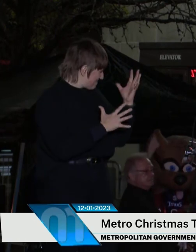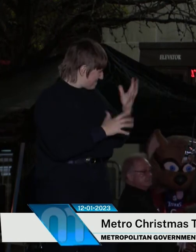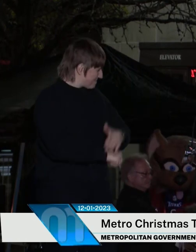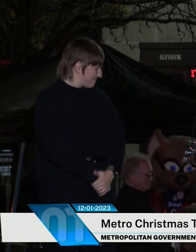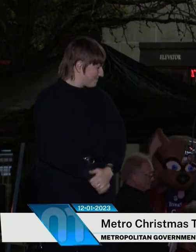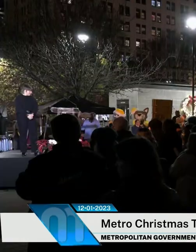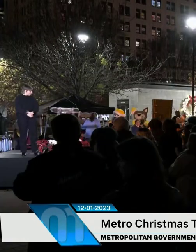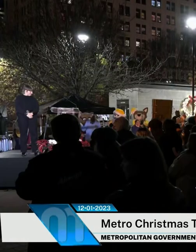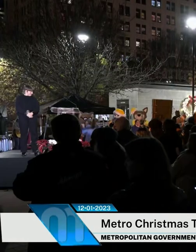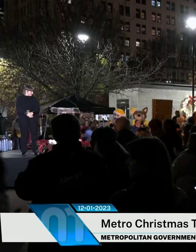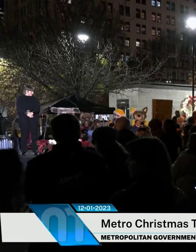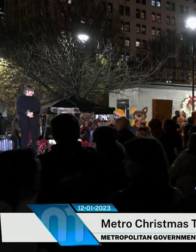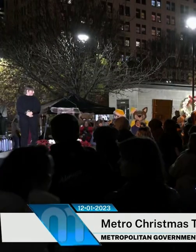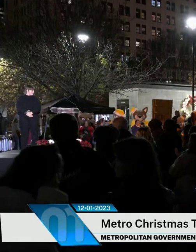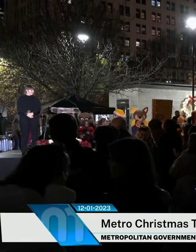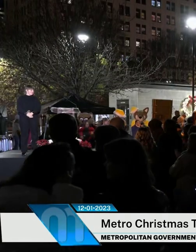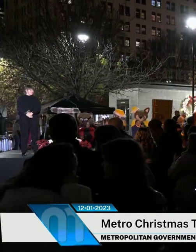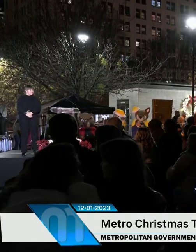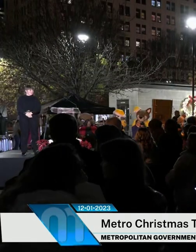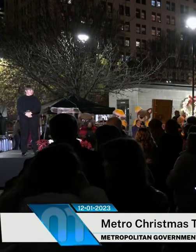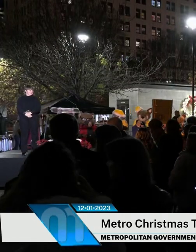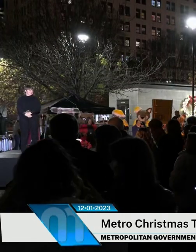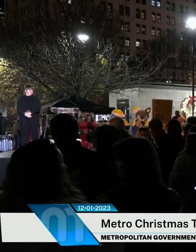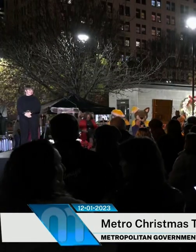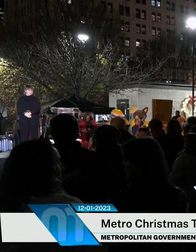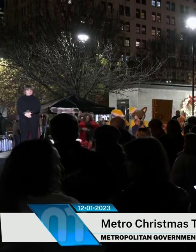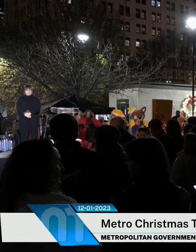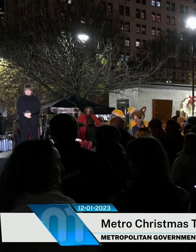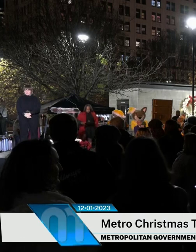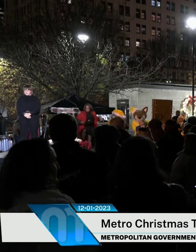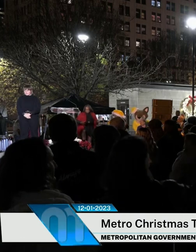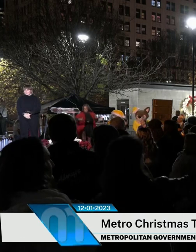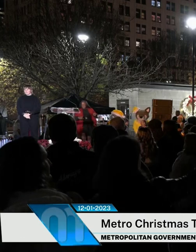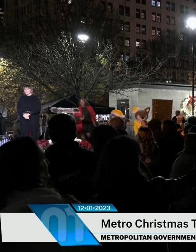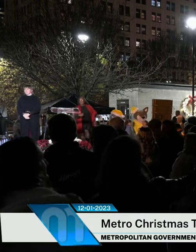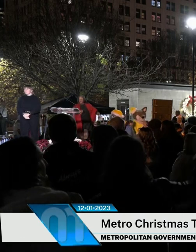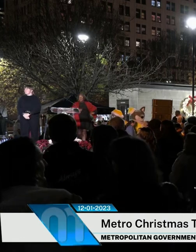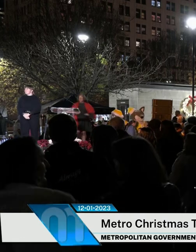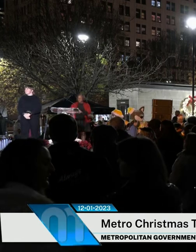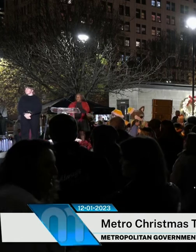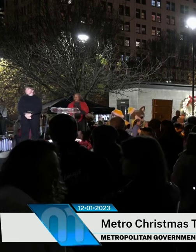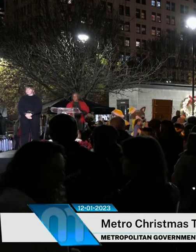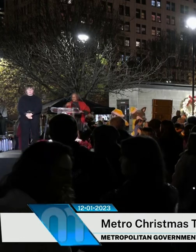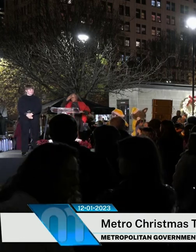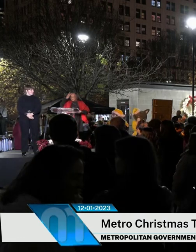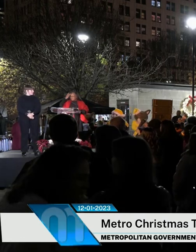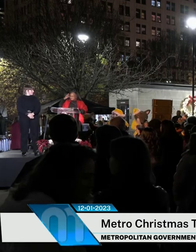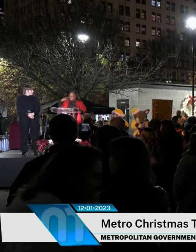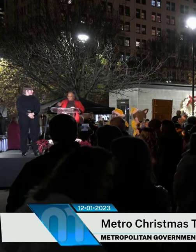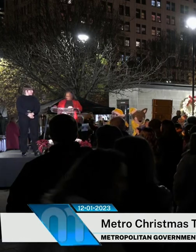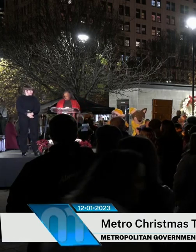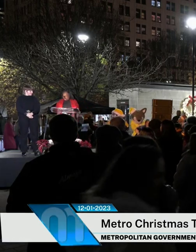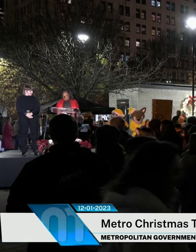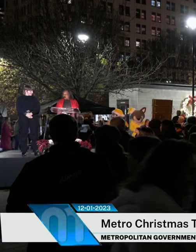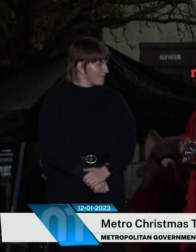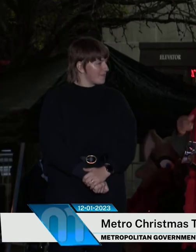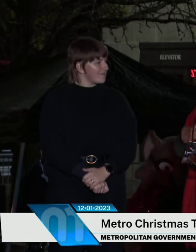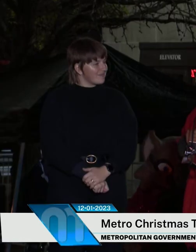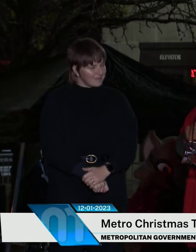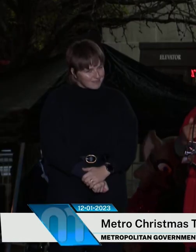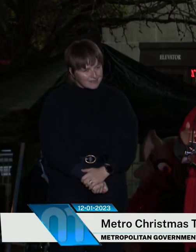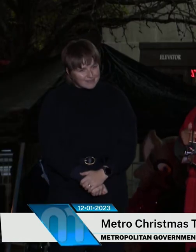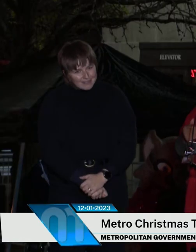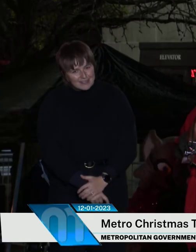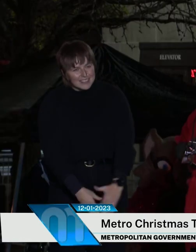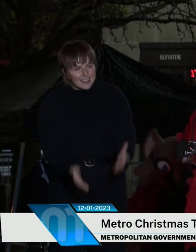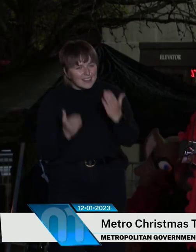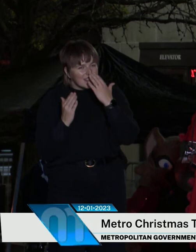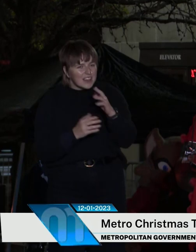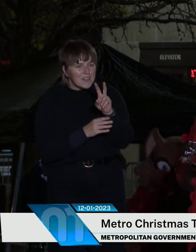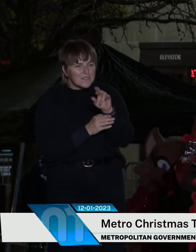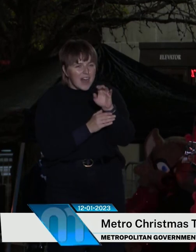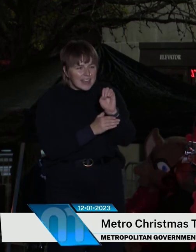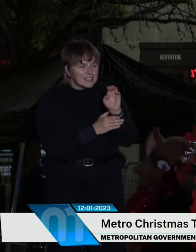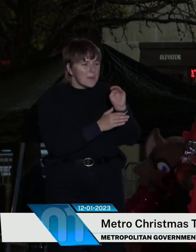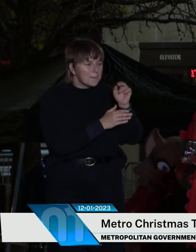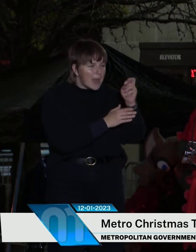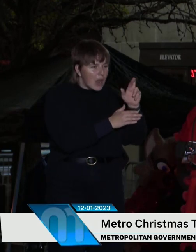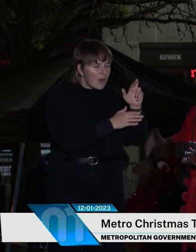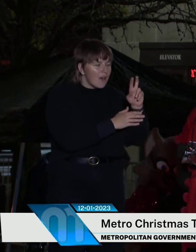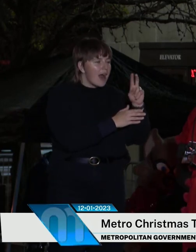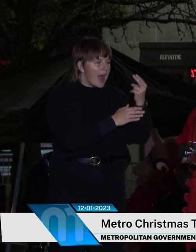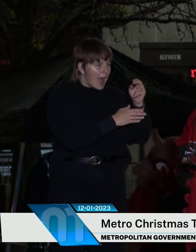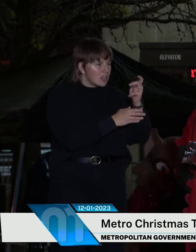HERE.